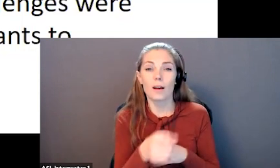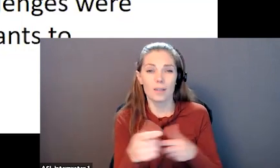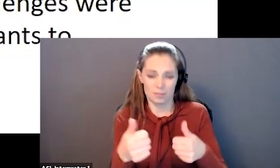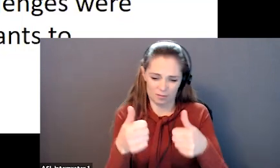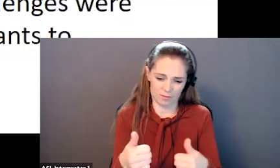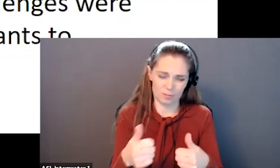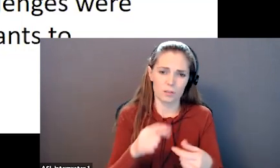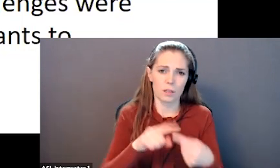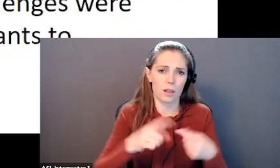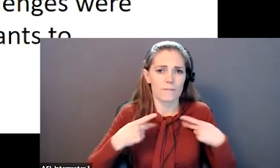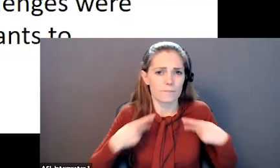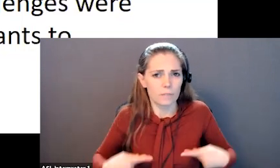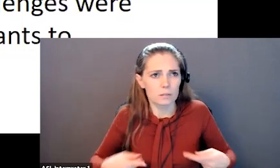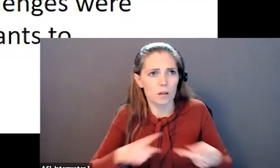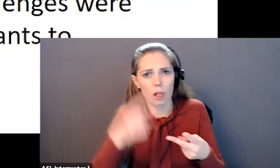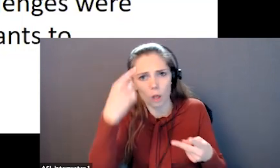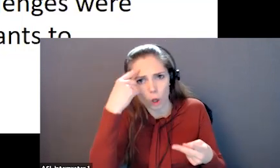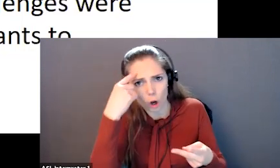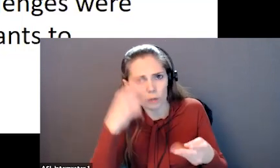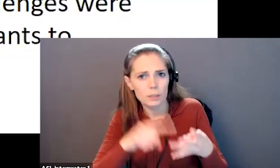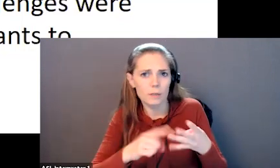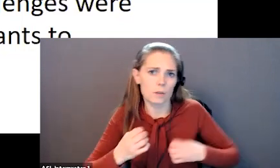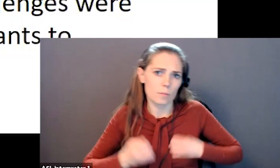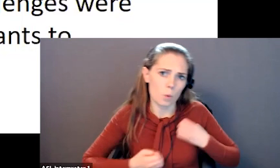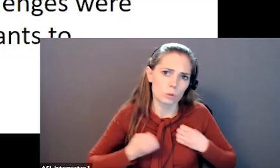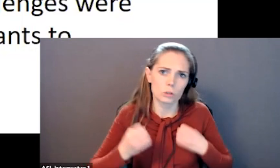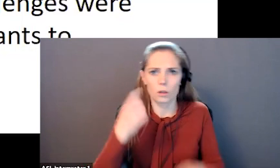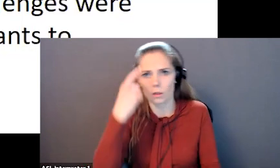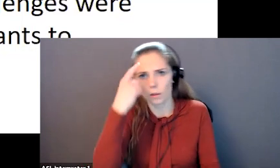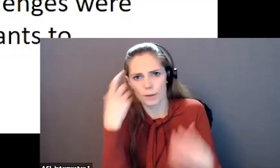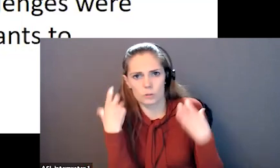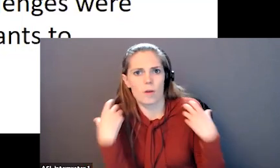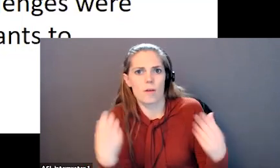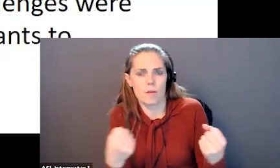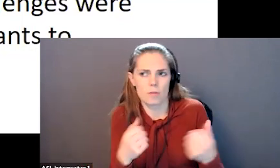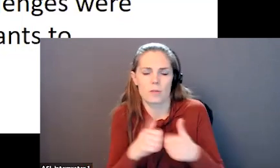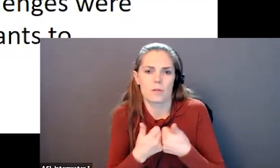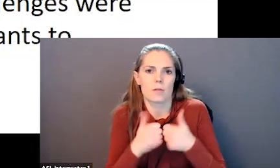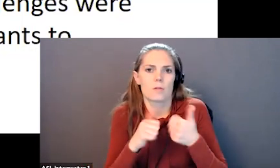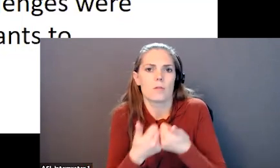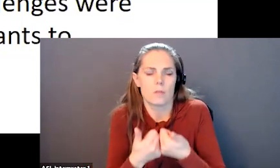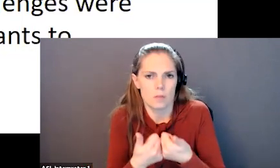challenges resulting in difficulties with daily activities and social inclusion. Health challenges